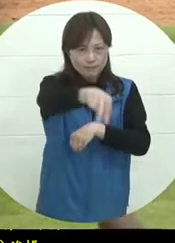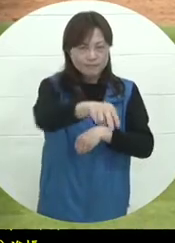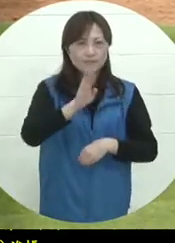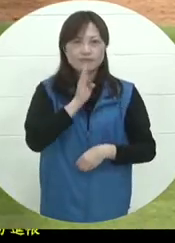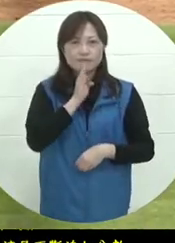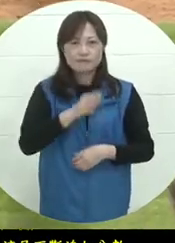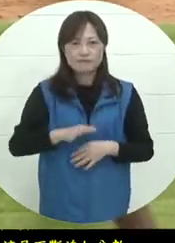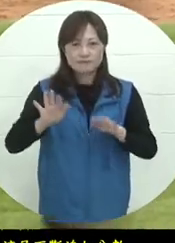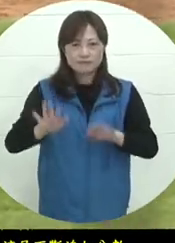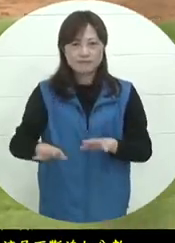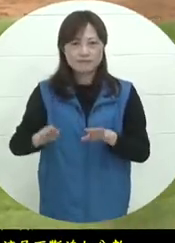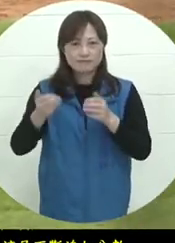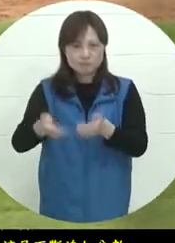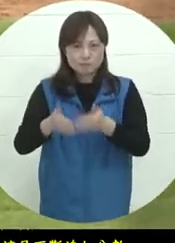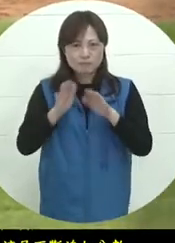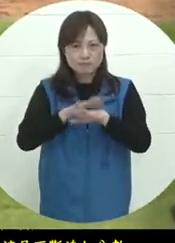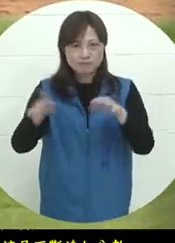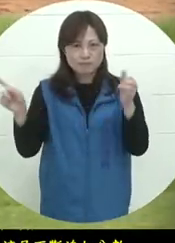in a single inning. They have already scored 8 points in one breath.